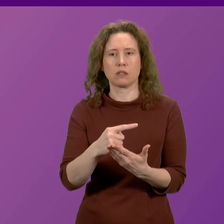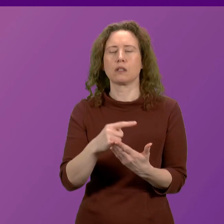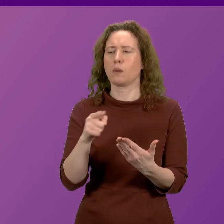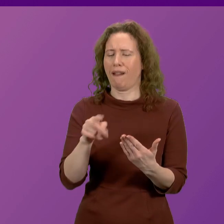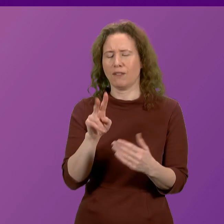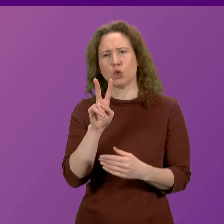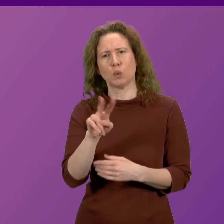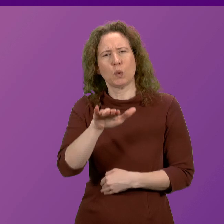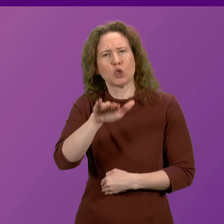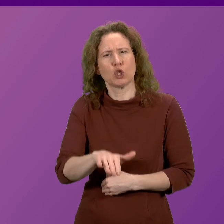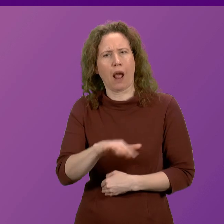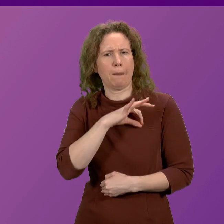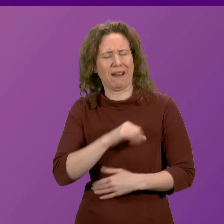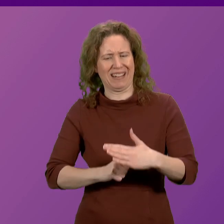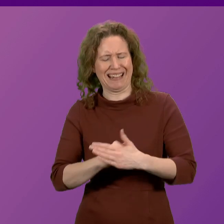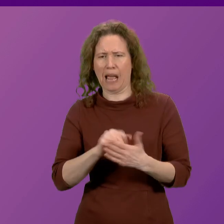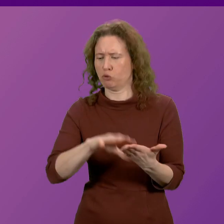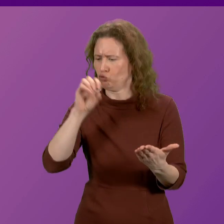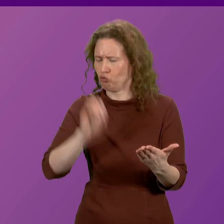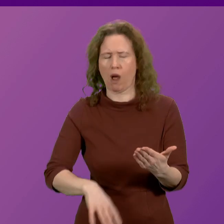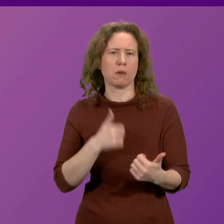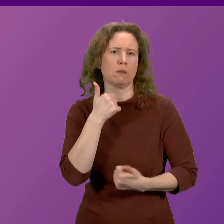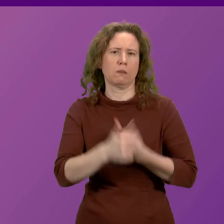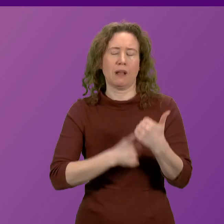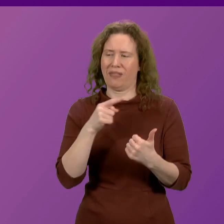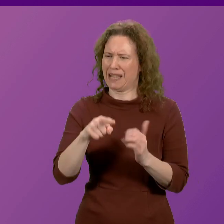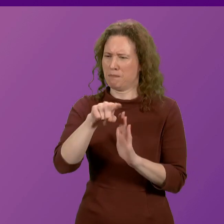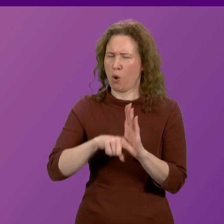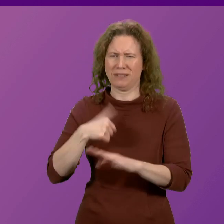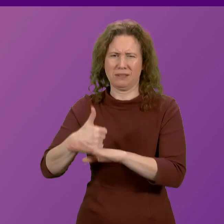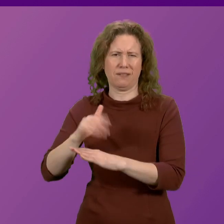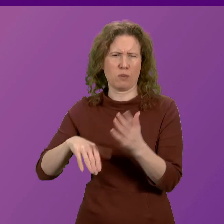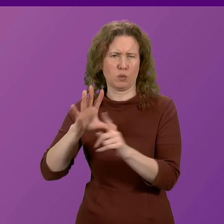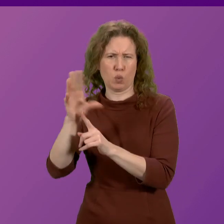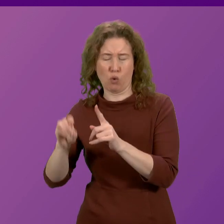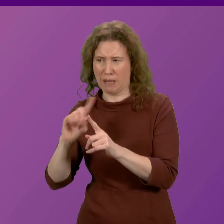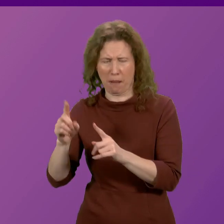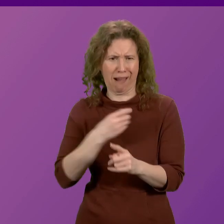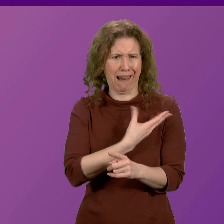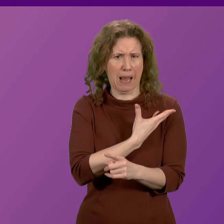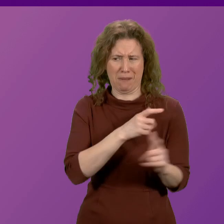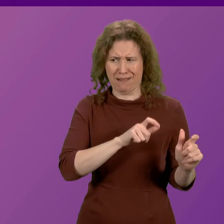two-child cap, a policy that was started by the Tories and continued by Labour. I